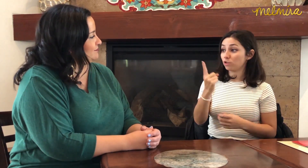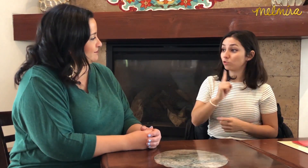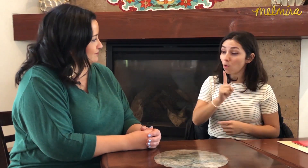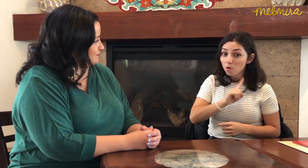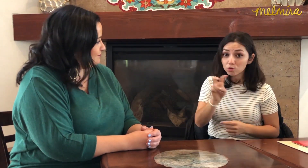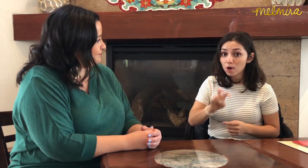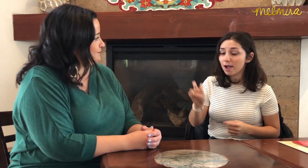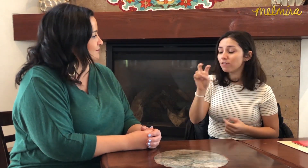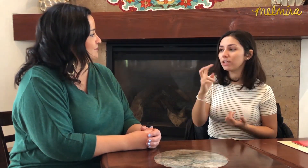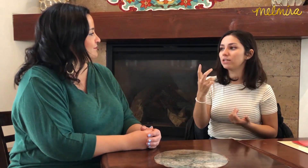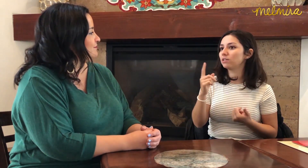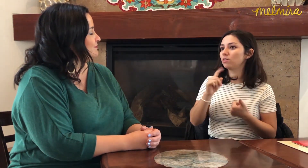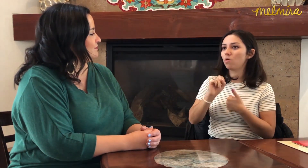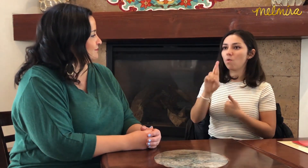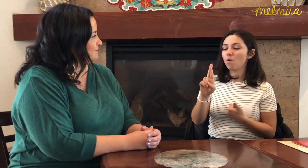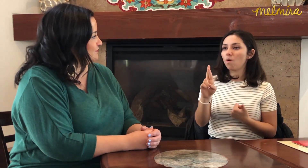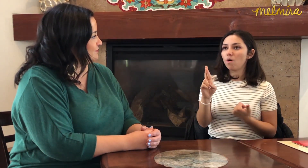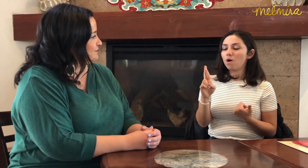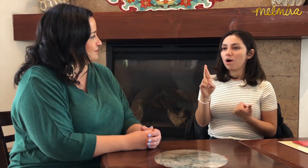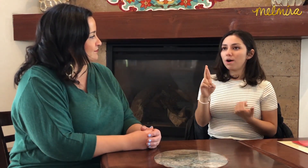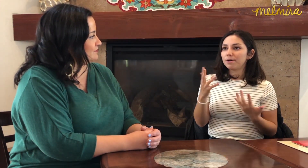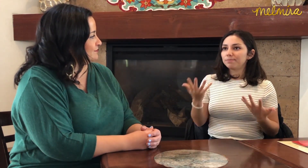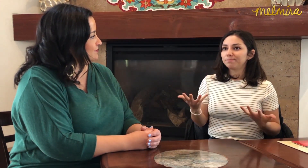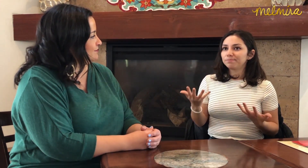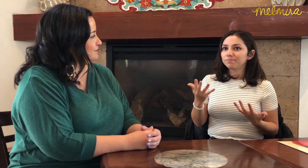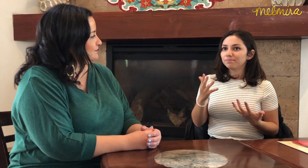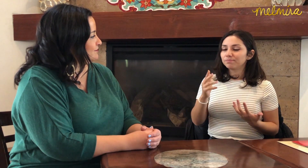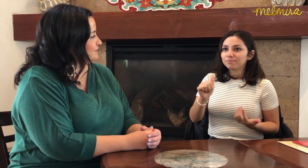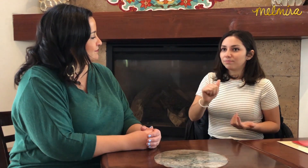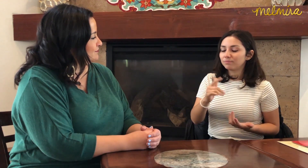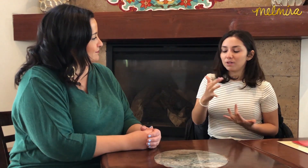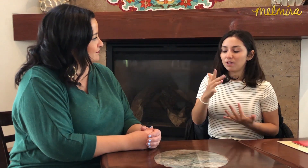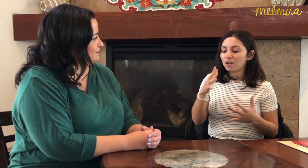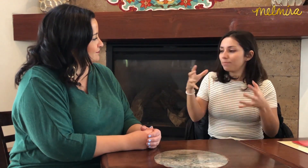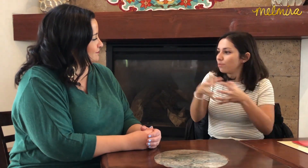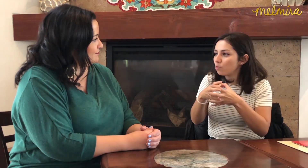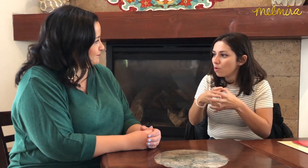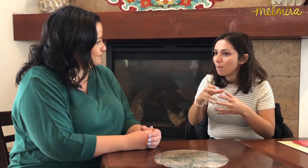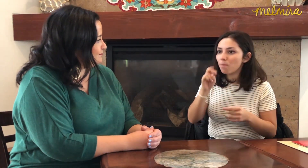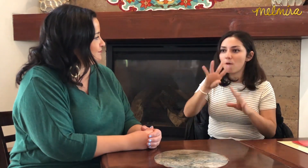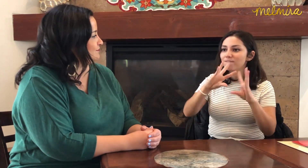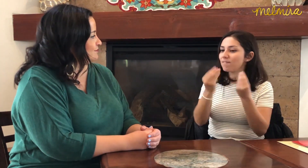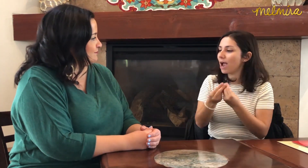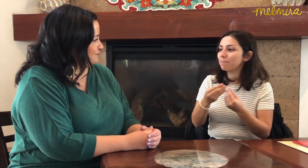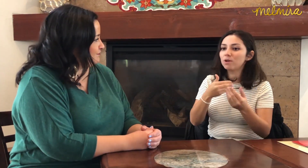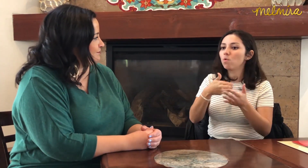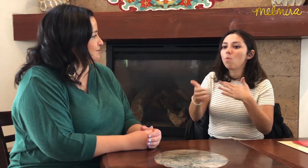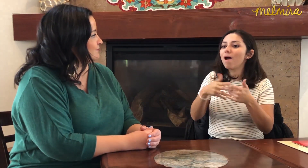If you want to travel solo, or with a group or family